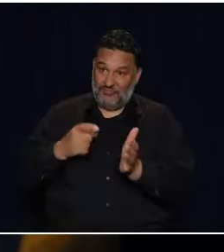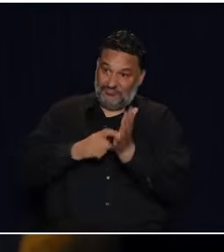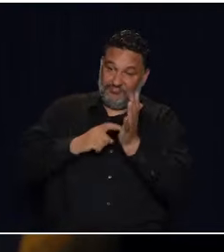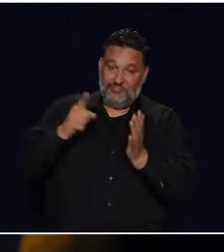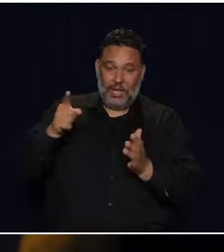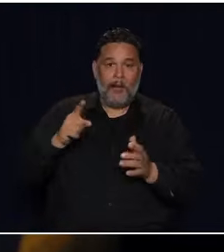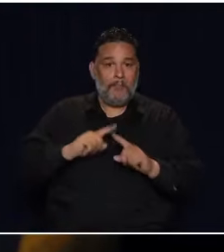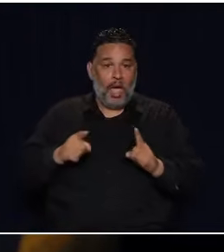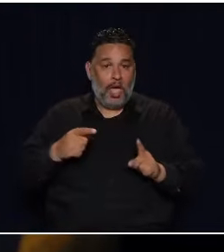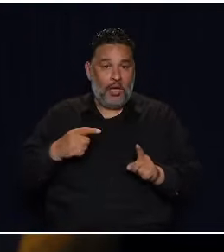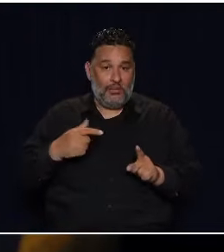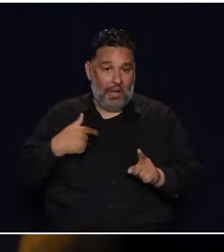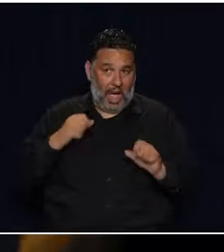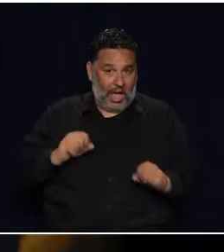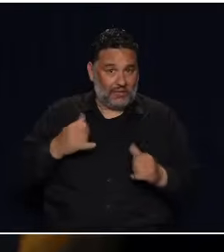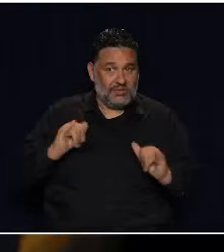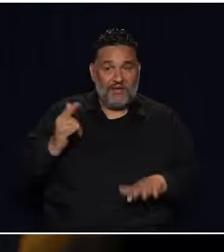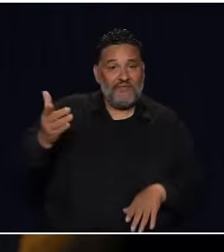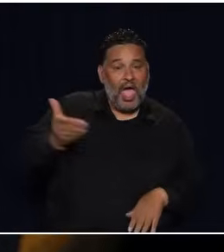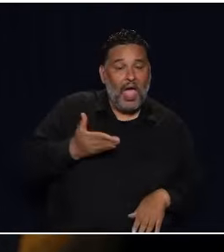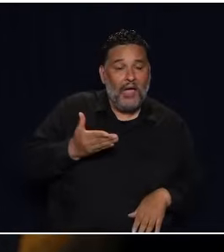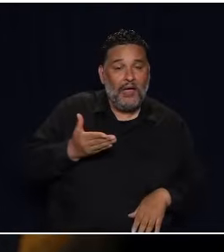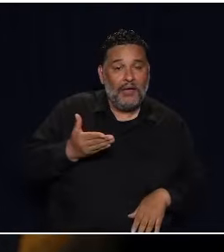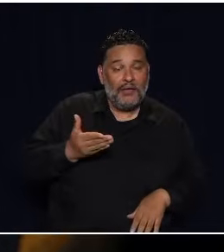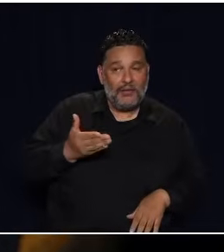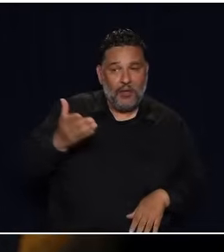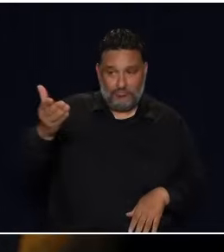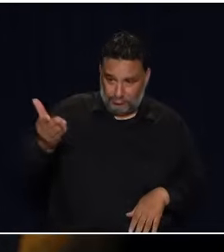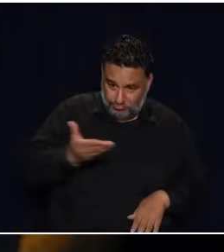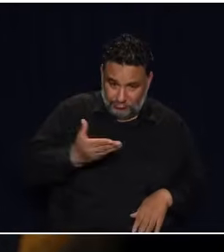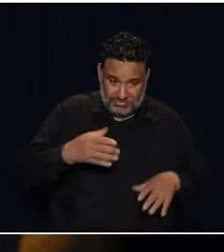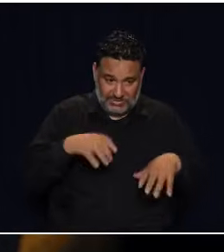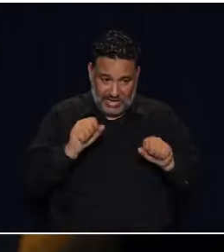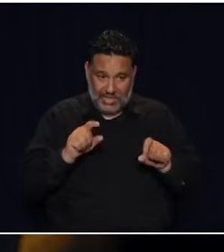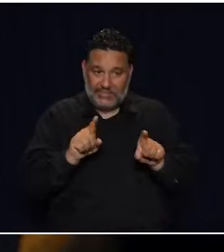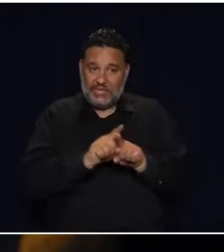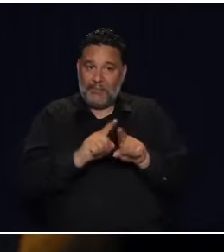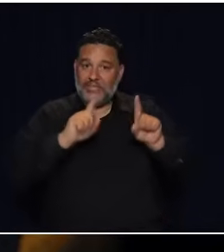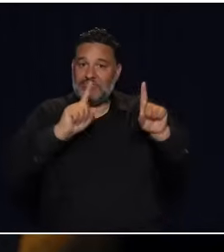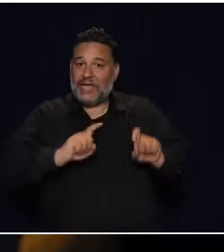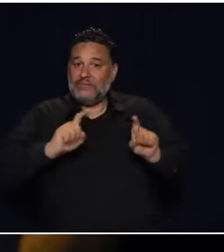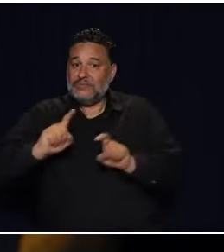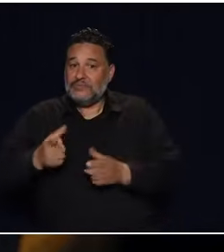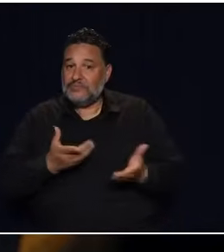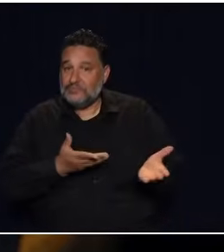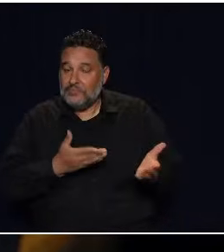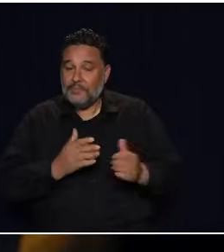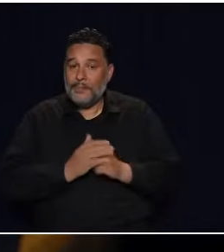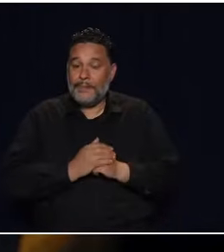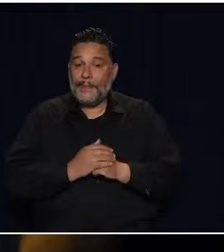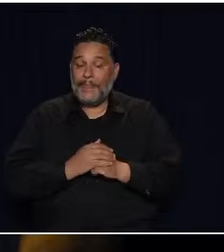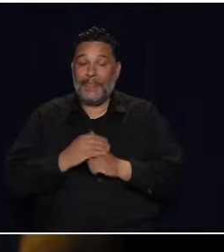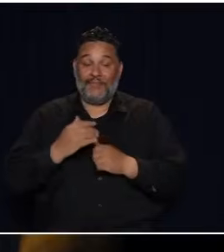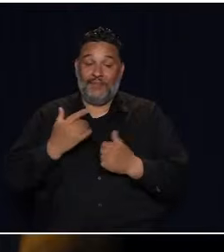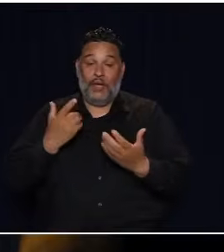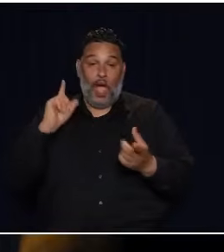THERE IS NO LAW RIGHT NOW THAT SAYS THEY HAVE TO.